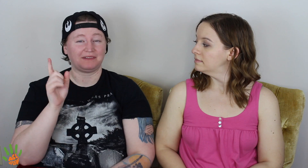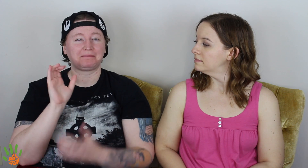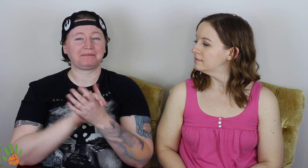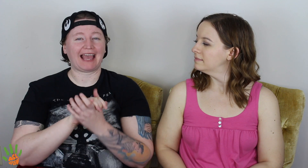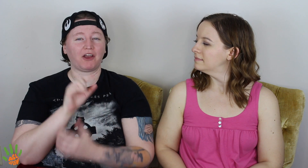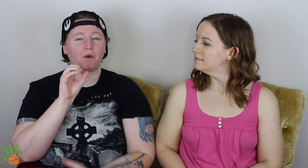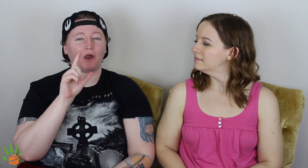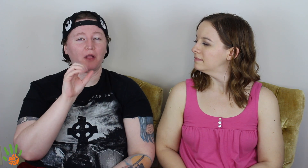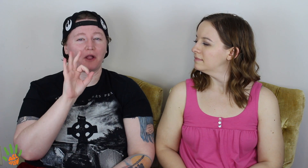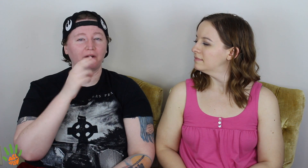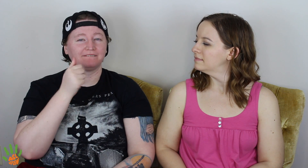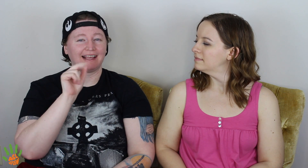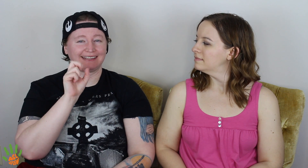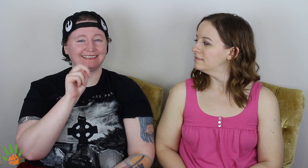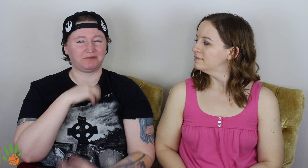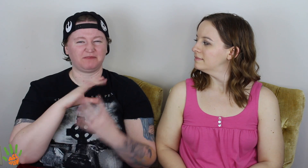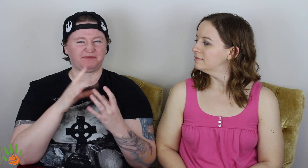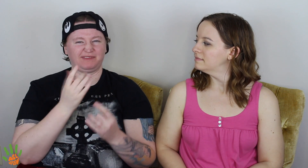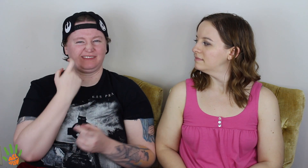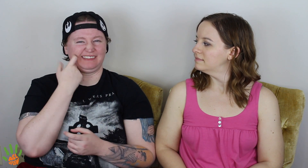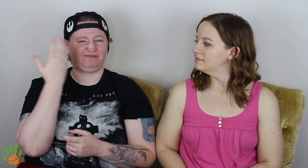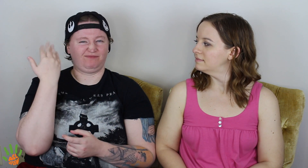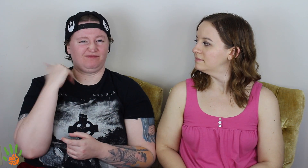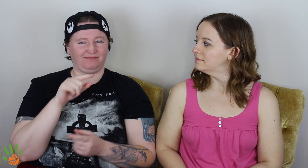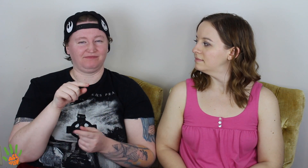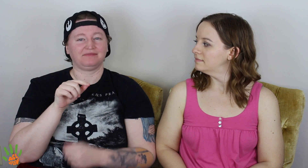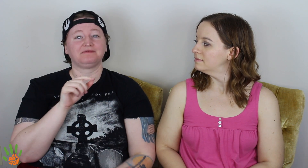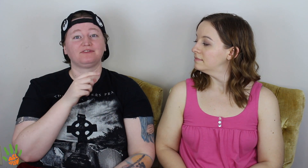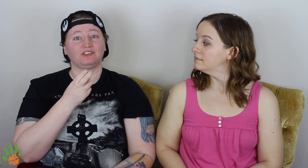who was married to Olof Hanson, who we just recently spoke about,